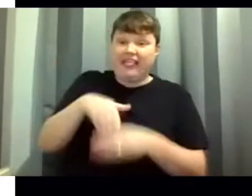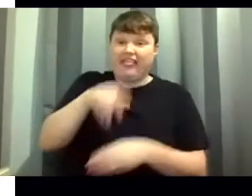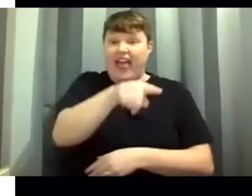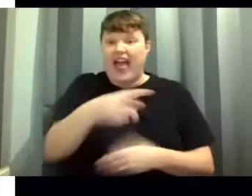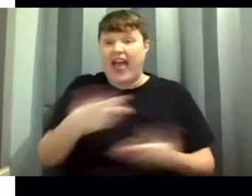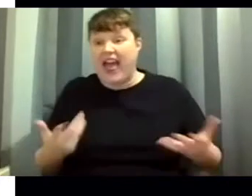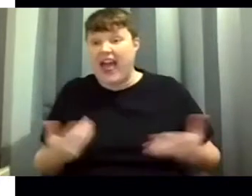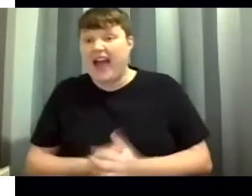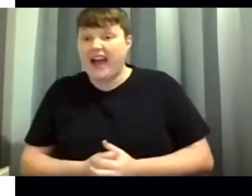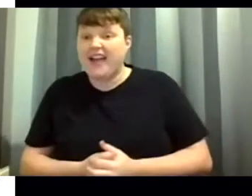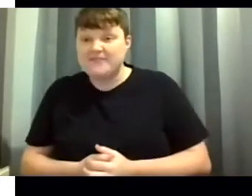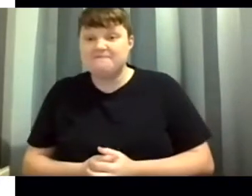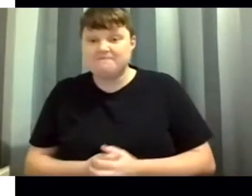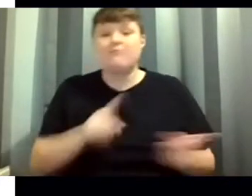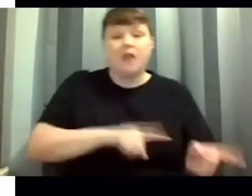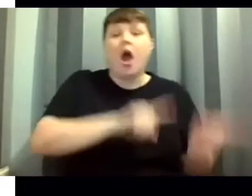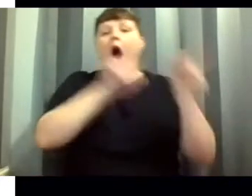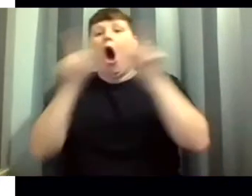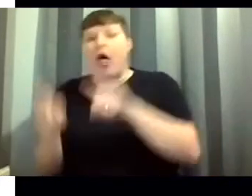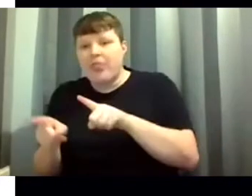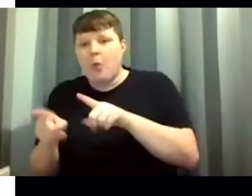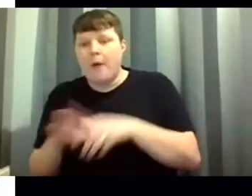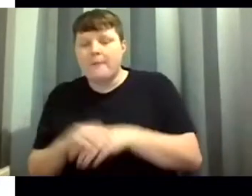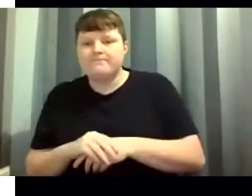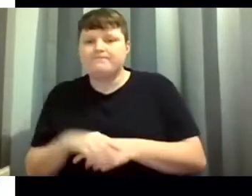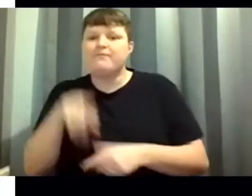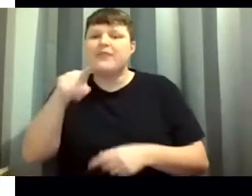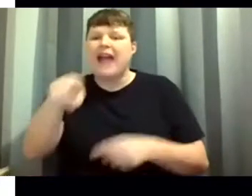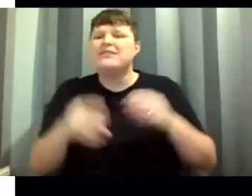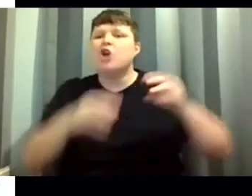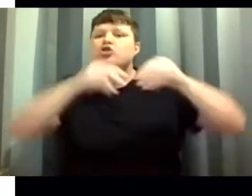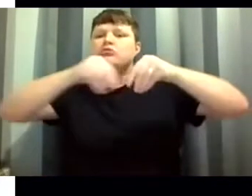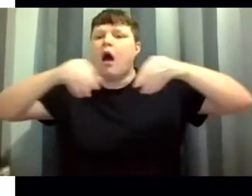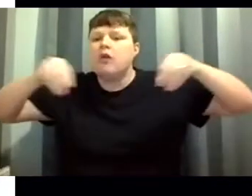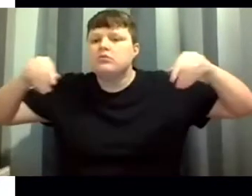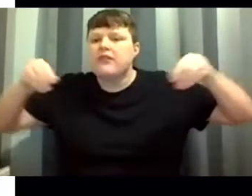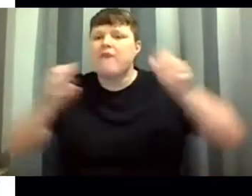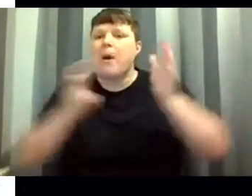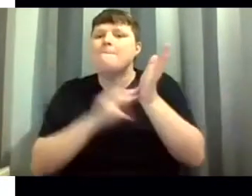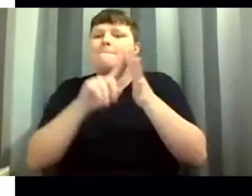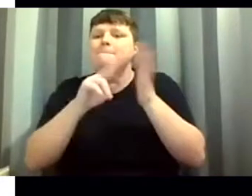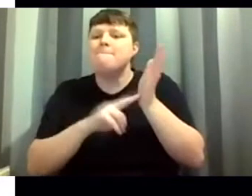On the other hand, (over here) this is mineral dust. This was kicked off from the Sahara